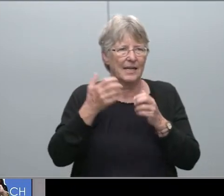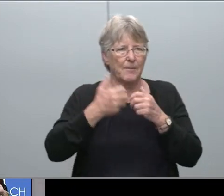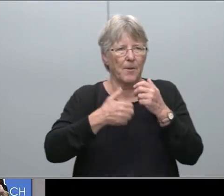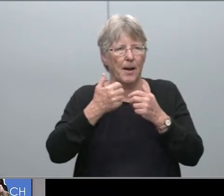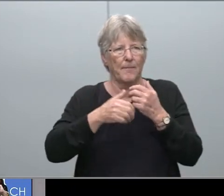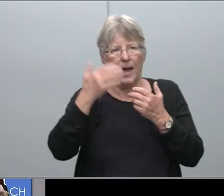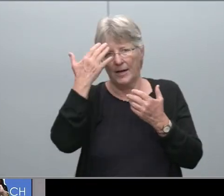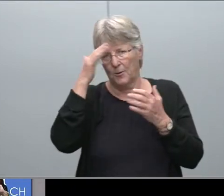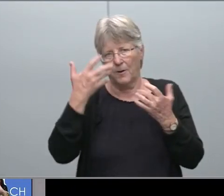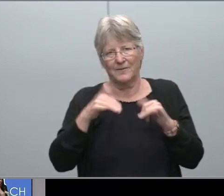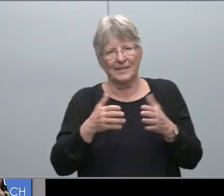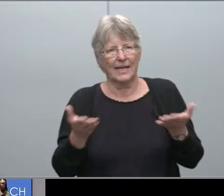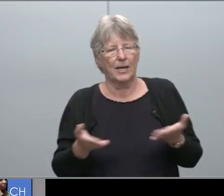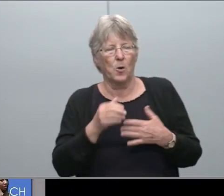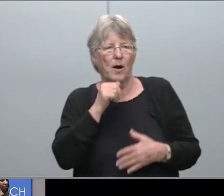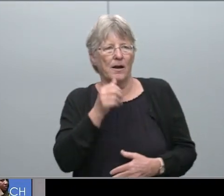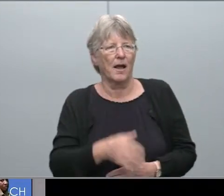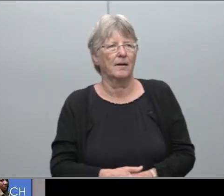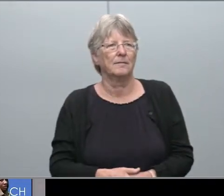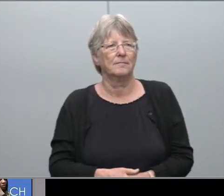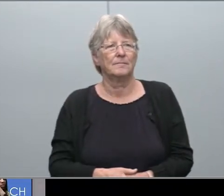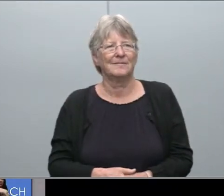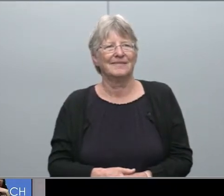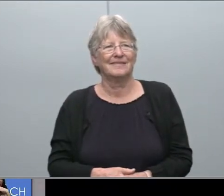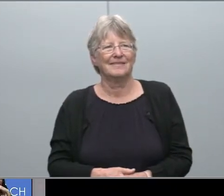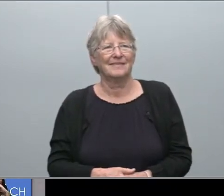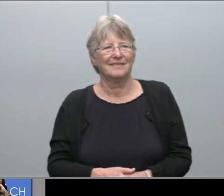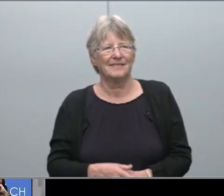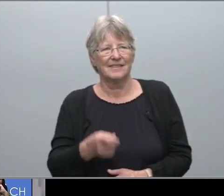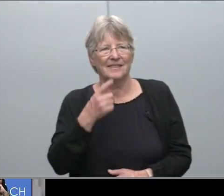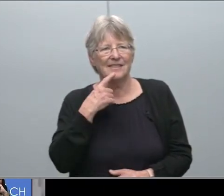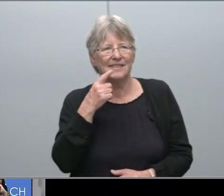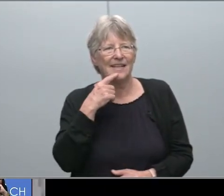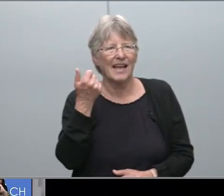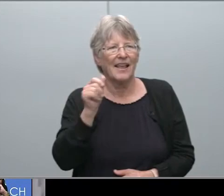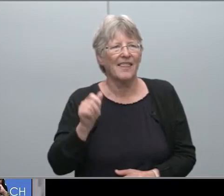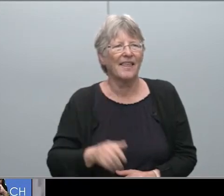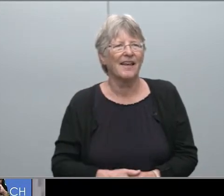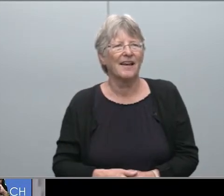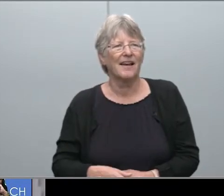you can come and lead part of this meeting, too. This is a movement. It's a group.